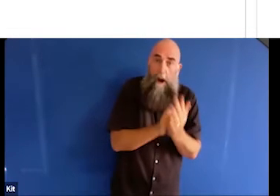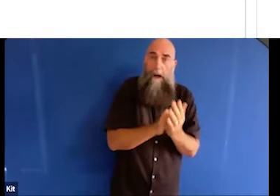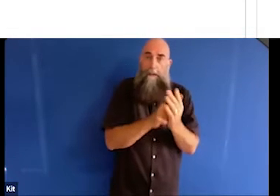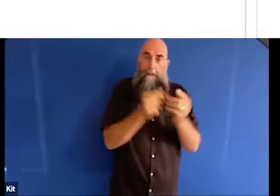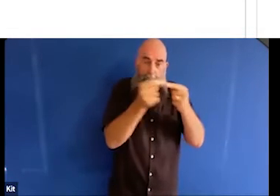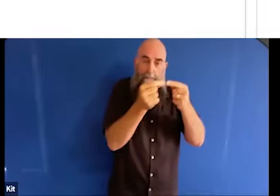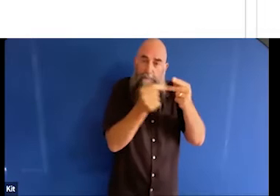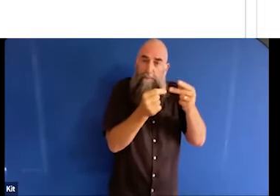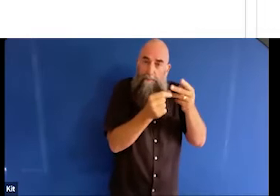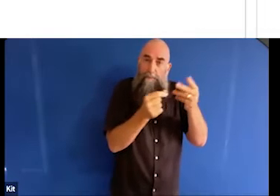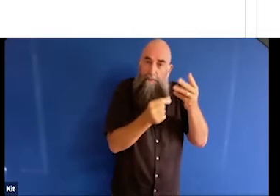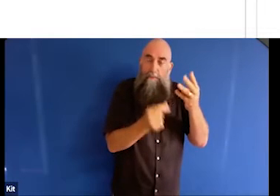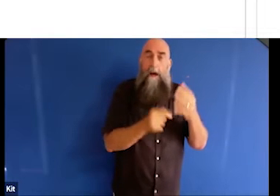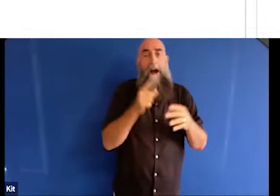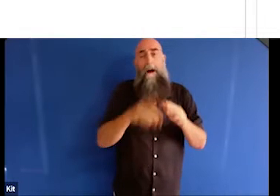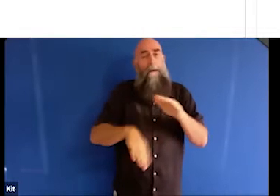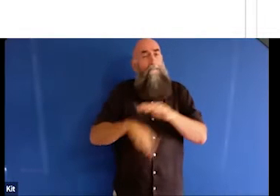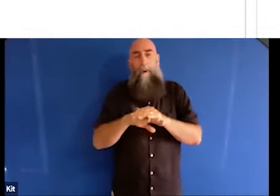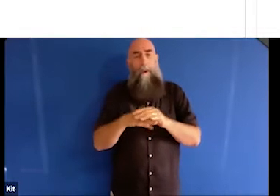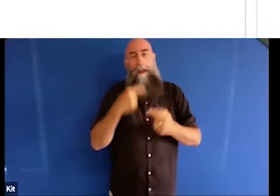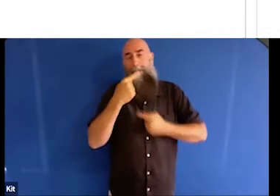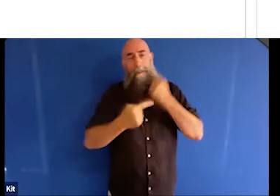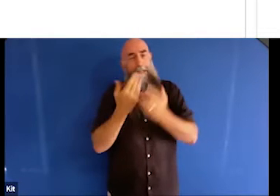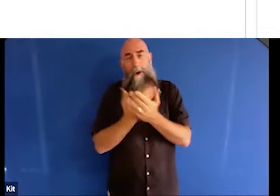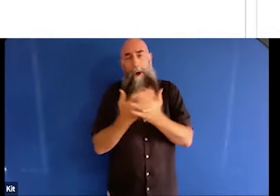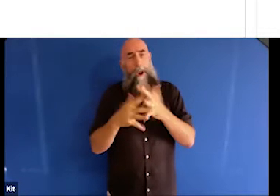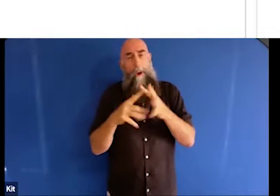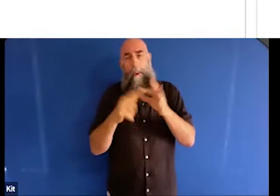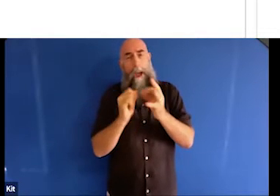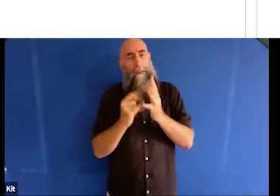are loads of information on the website about the way you right might approach that. It also means